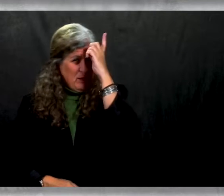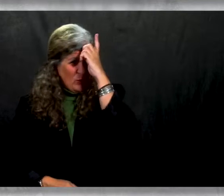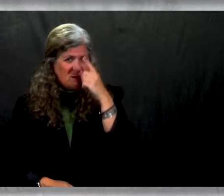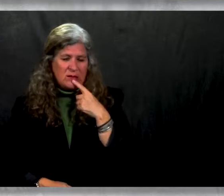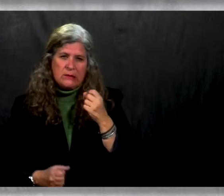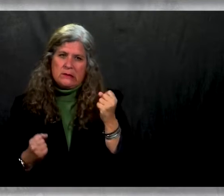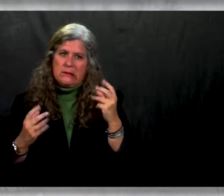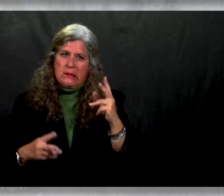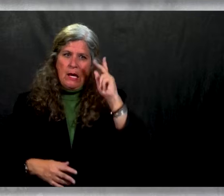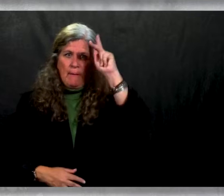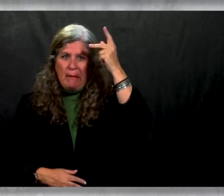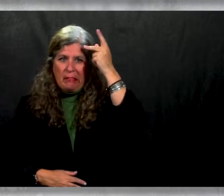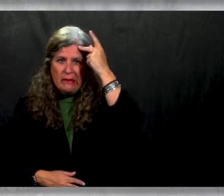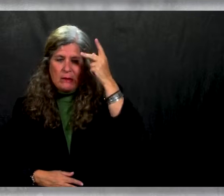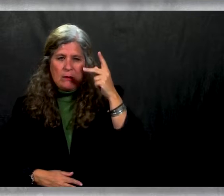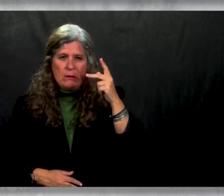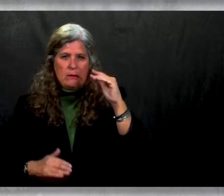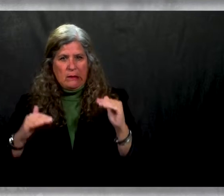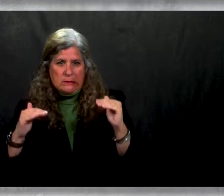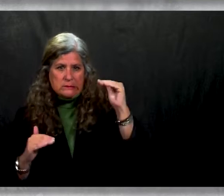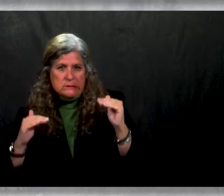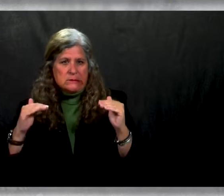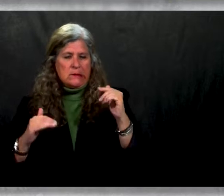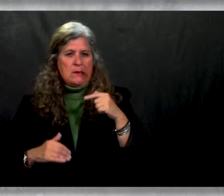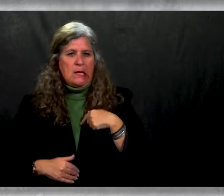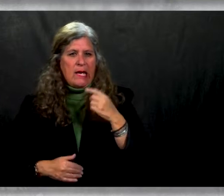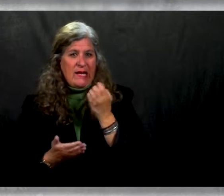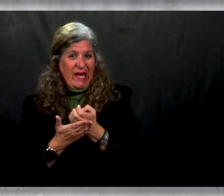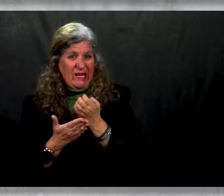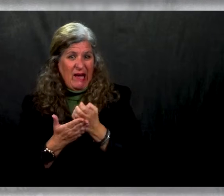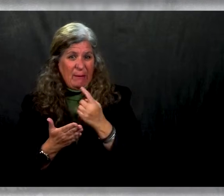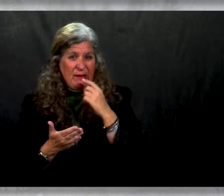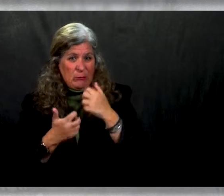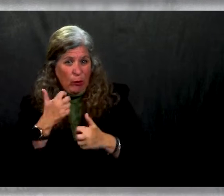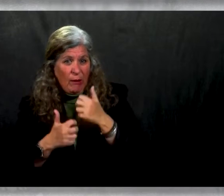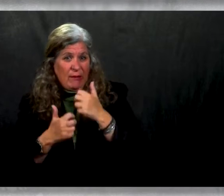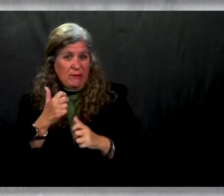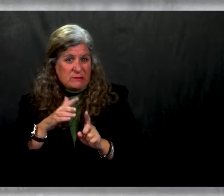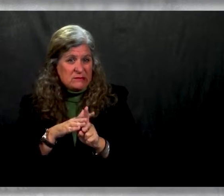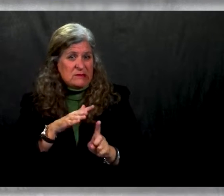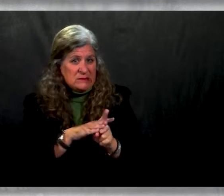of political instability and of course economic instability.